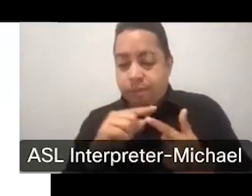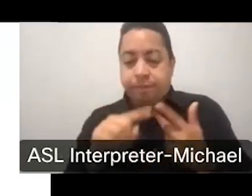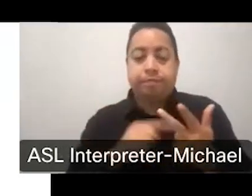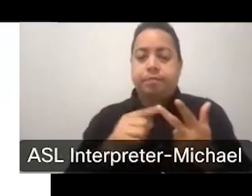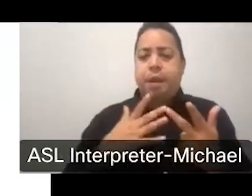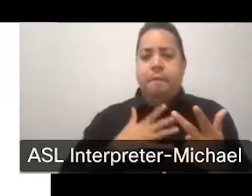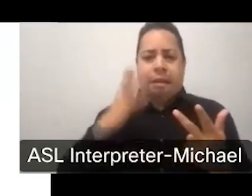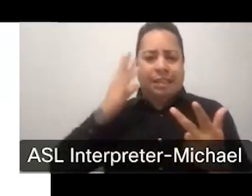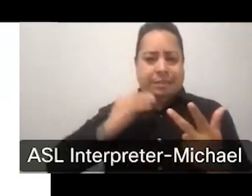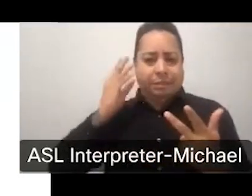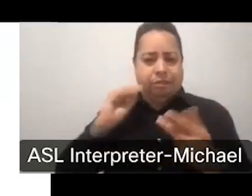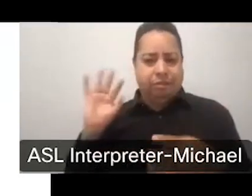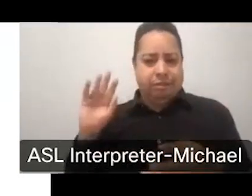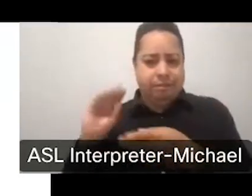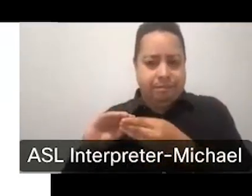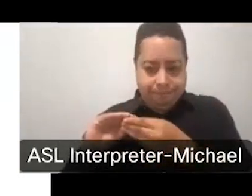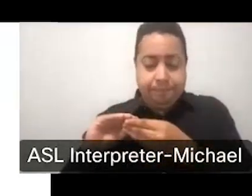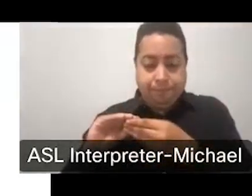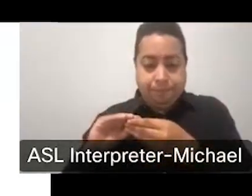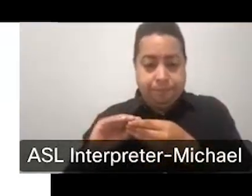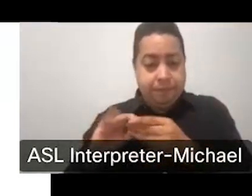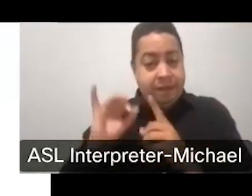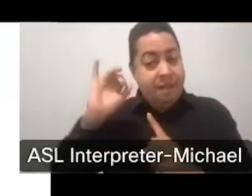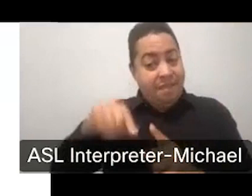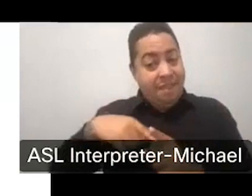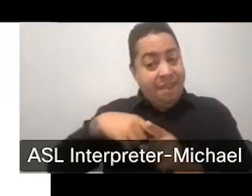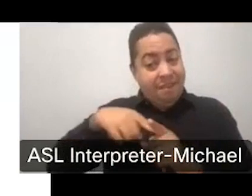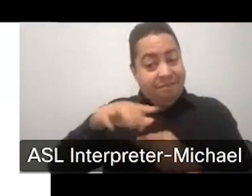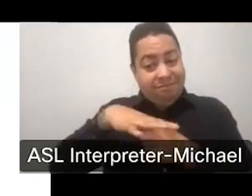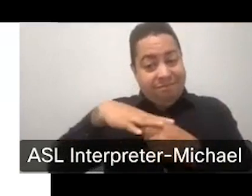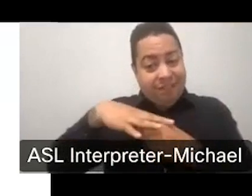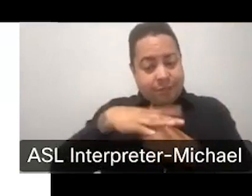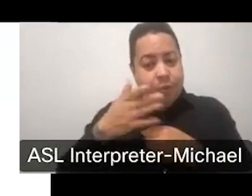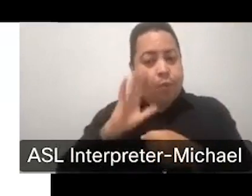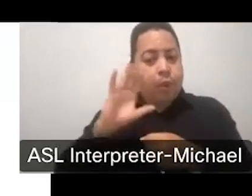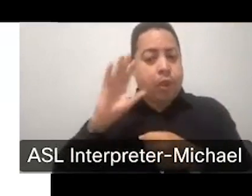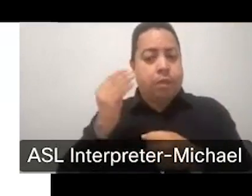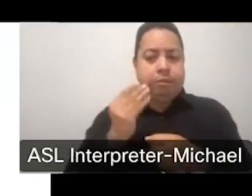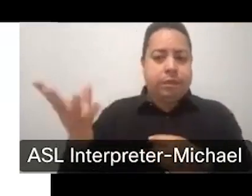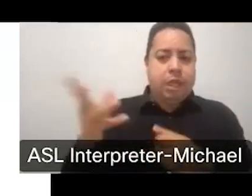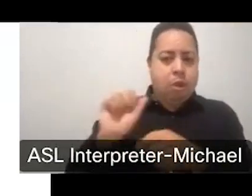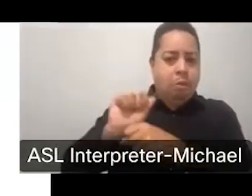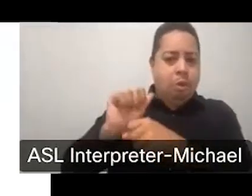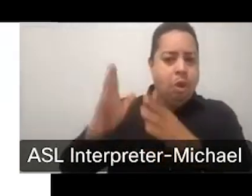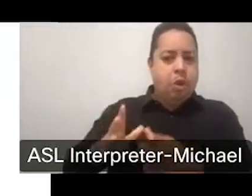This field tells employers the segment of work you are looking for and helps them sort through applications.